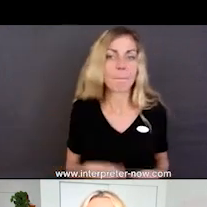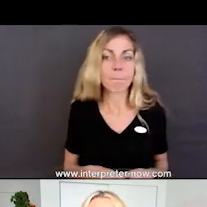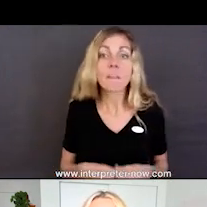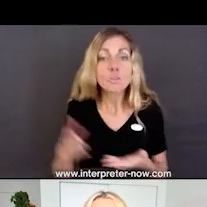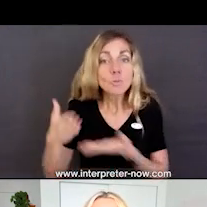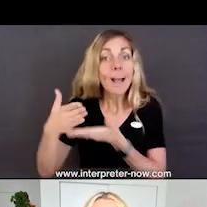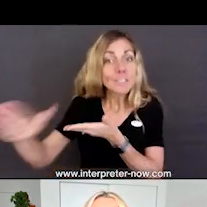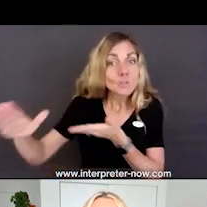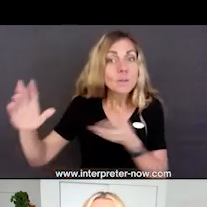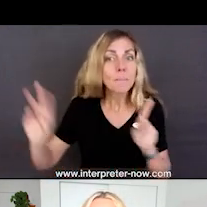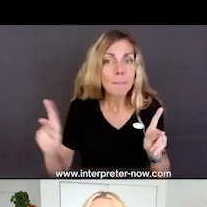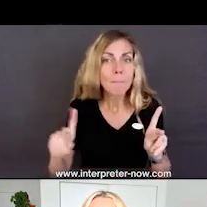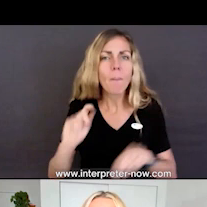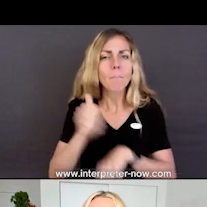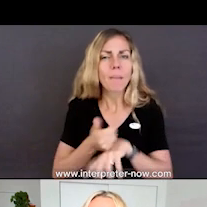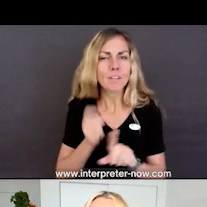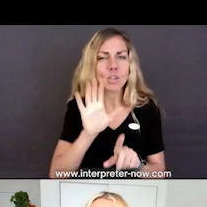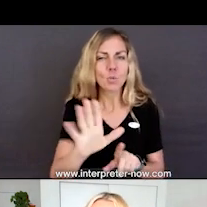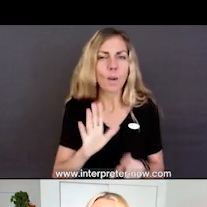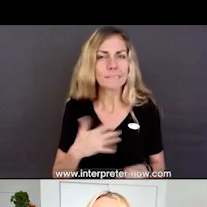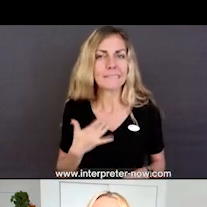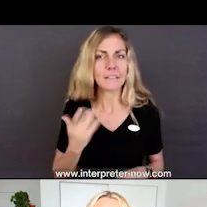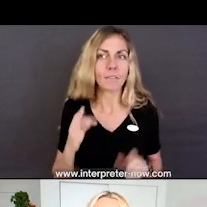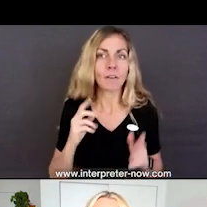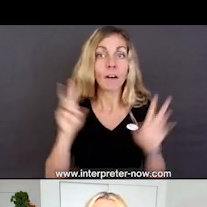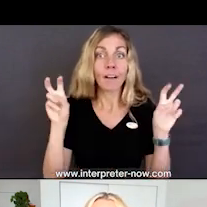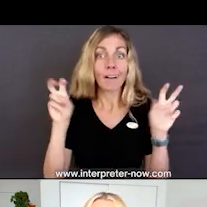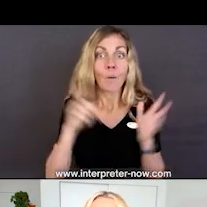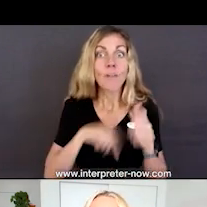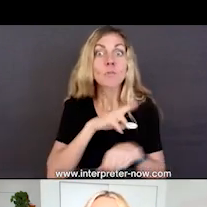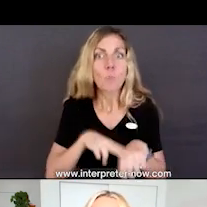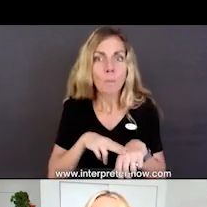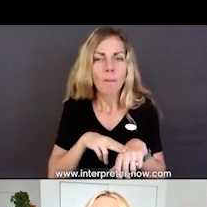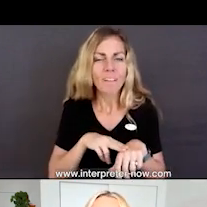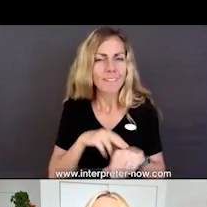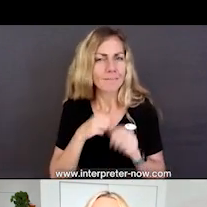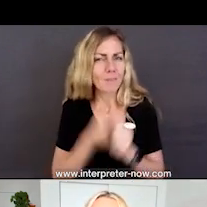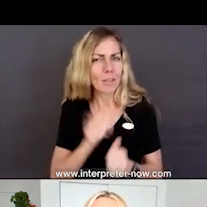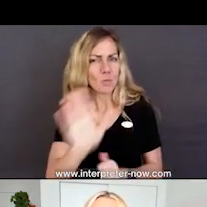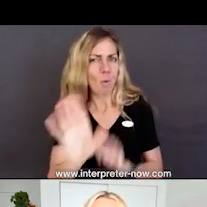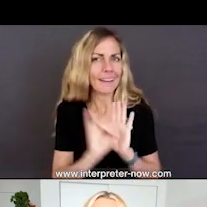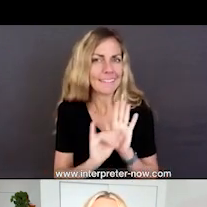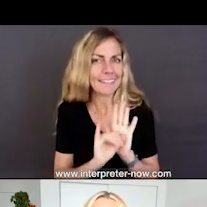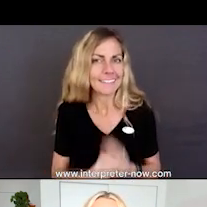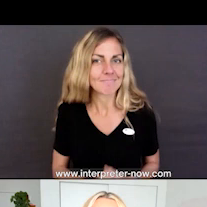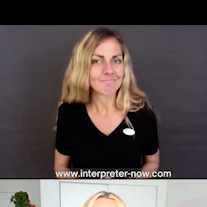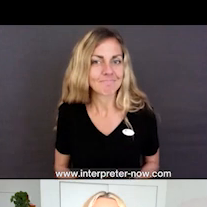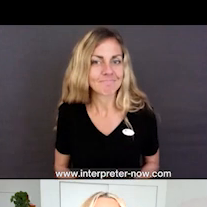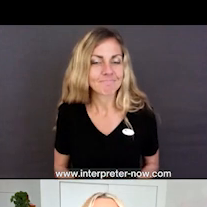You're excluding people based on your own sense of what is normal, based on your own identity.